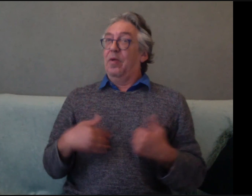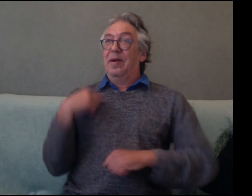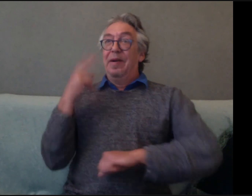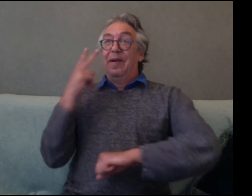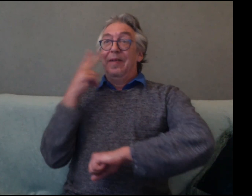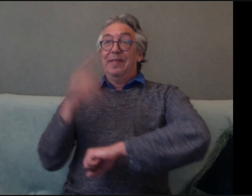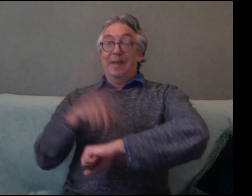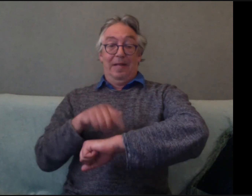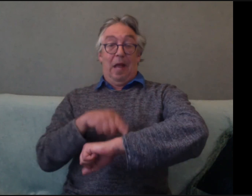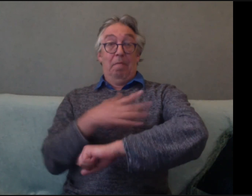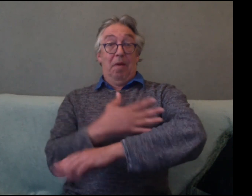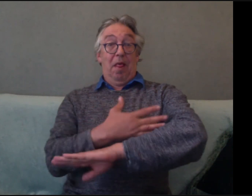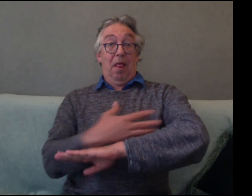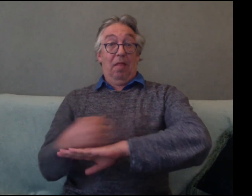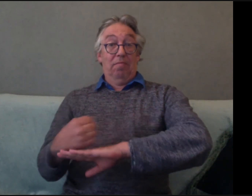So we only have just one minute.